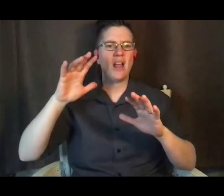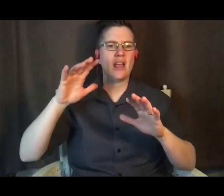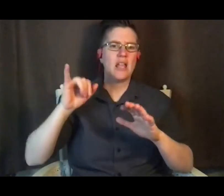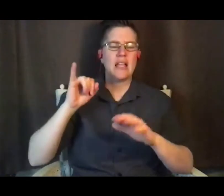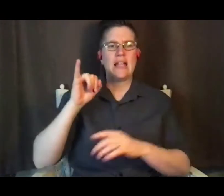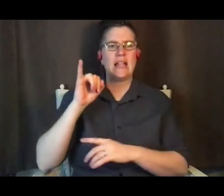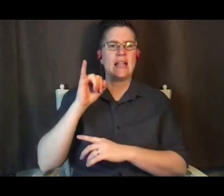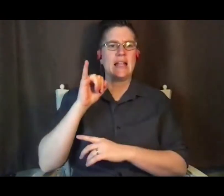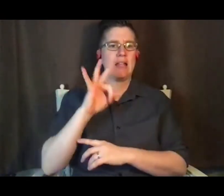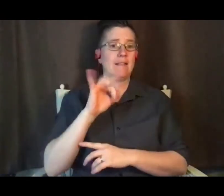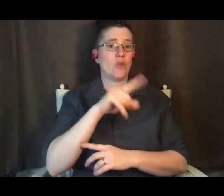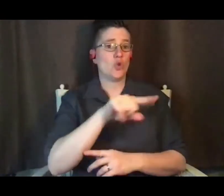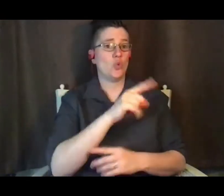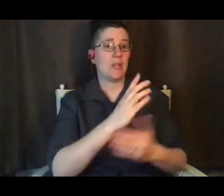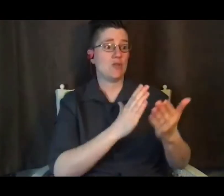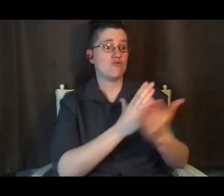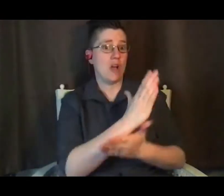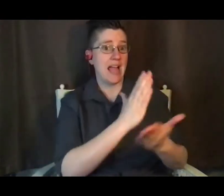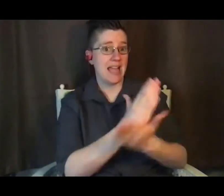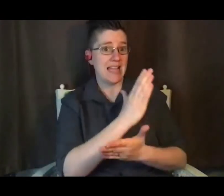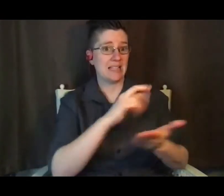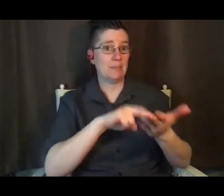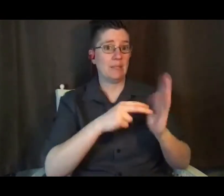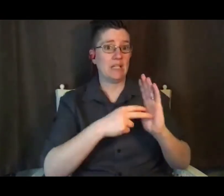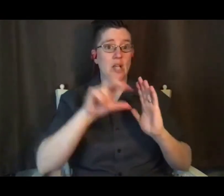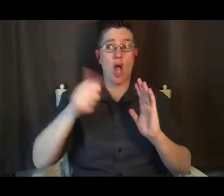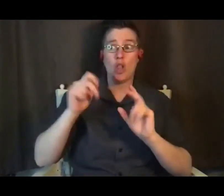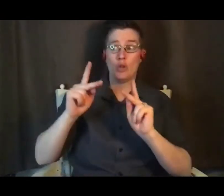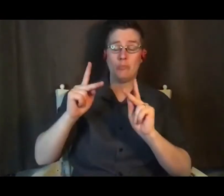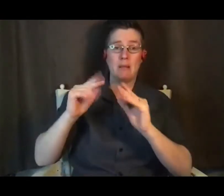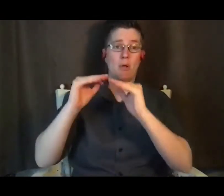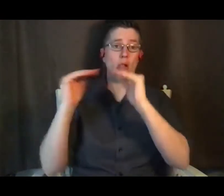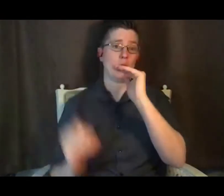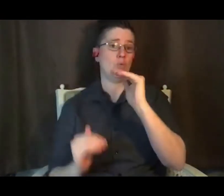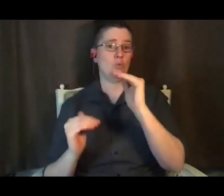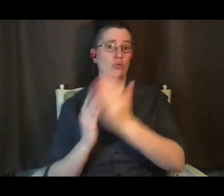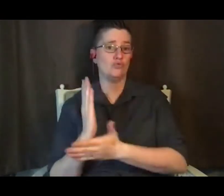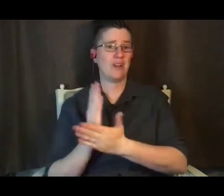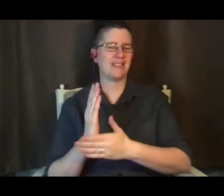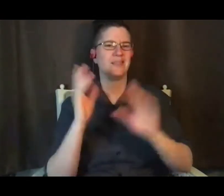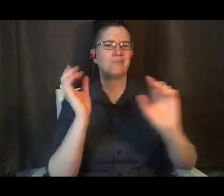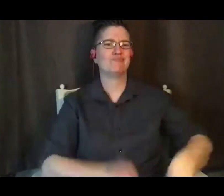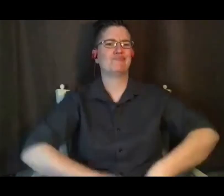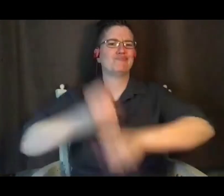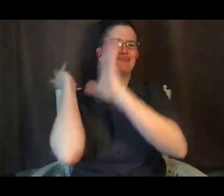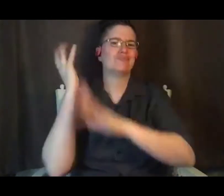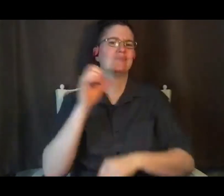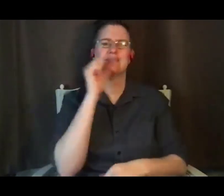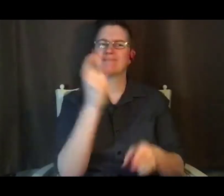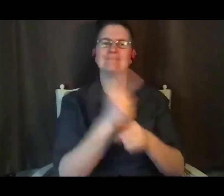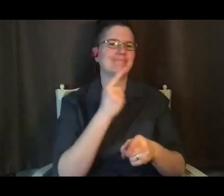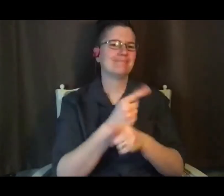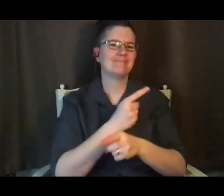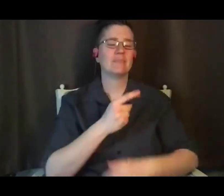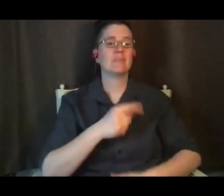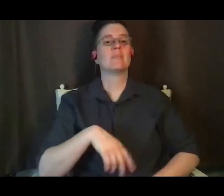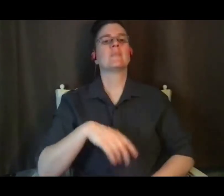or freedom then other people must be losing rights or freedom that tell us that if some people appear